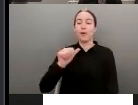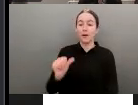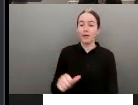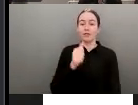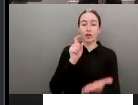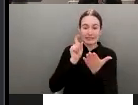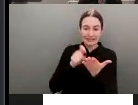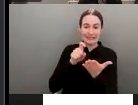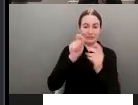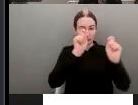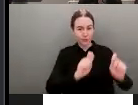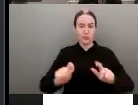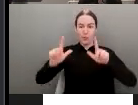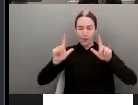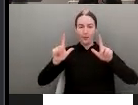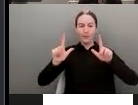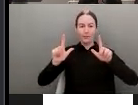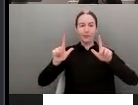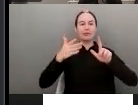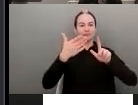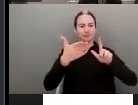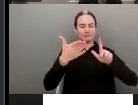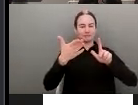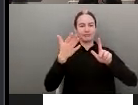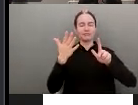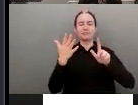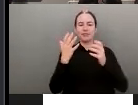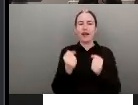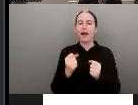you can see the list of different...